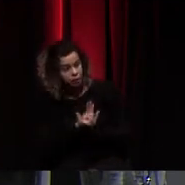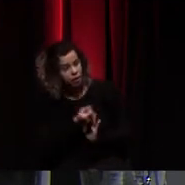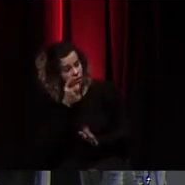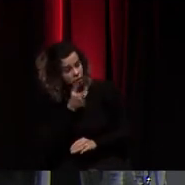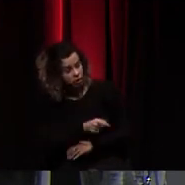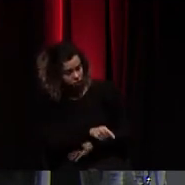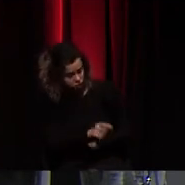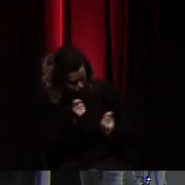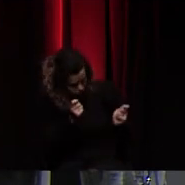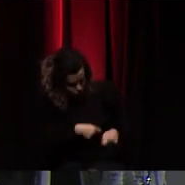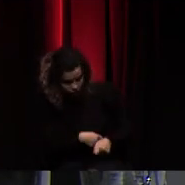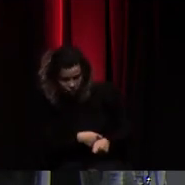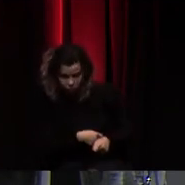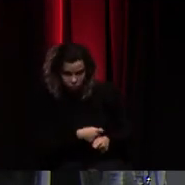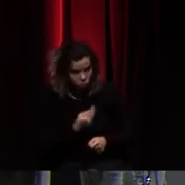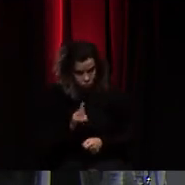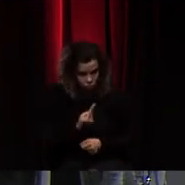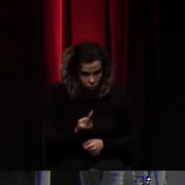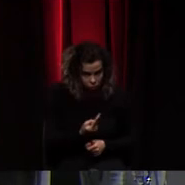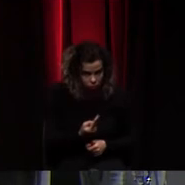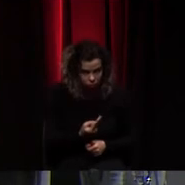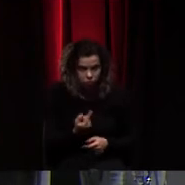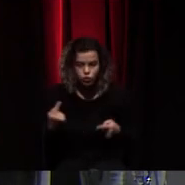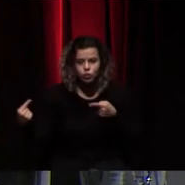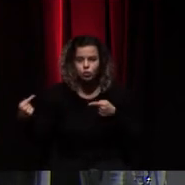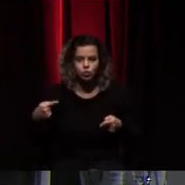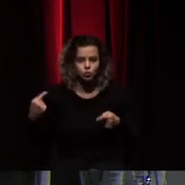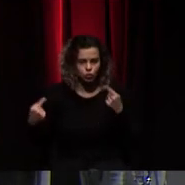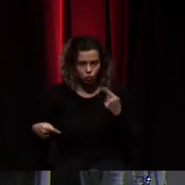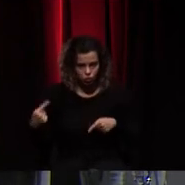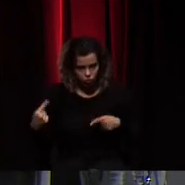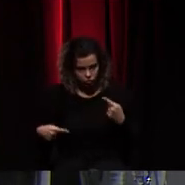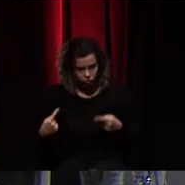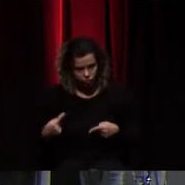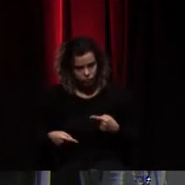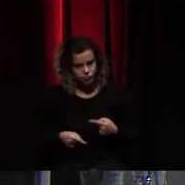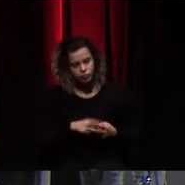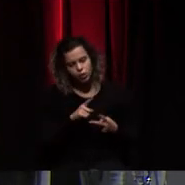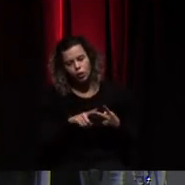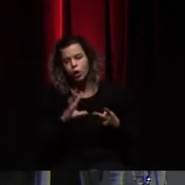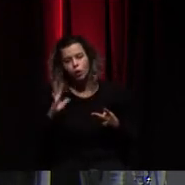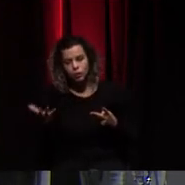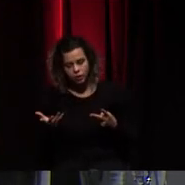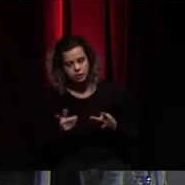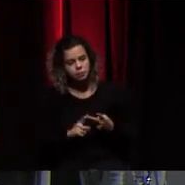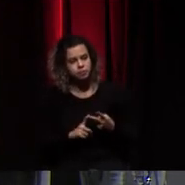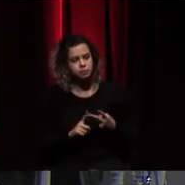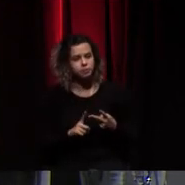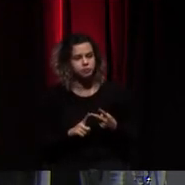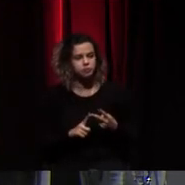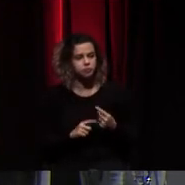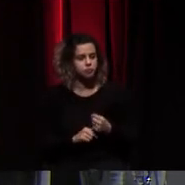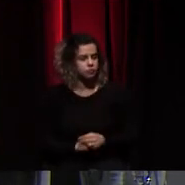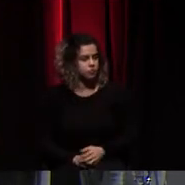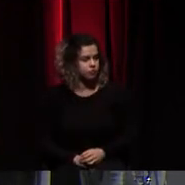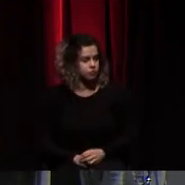Is it possible or not? And we discuss it. That’s one situation. Another situation: the brand comes to us,